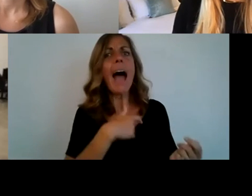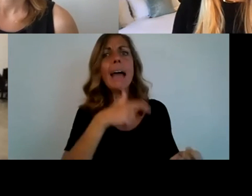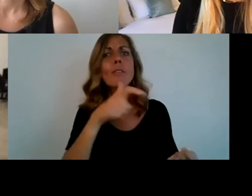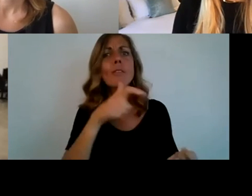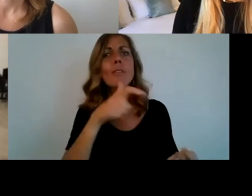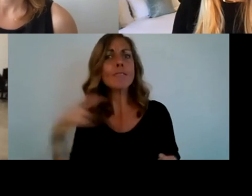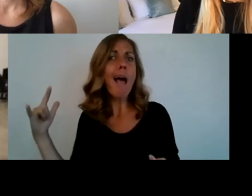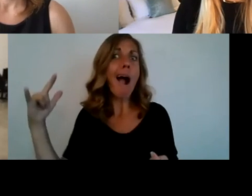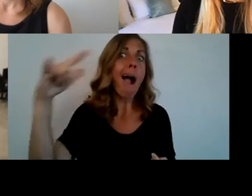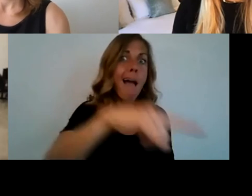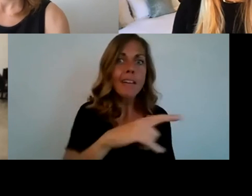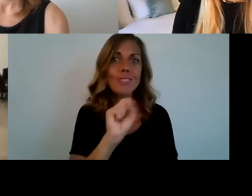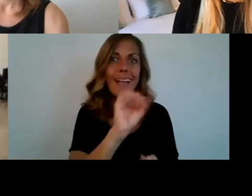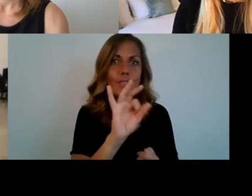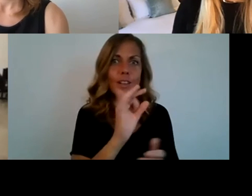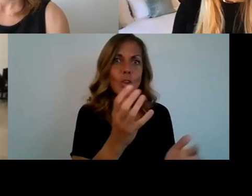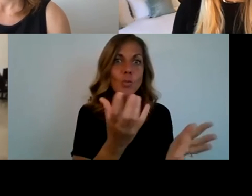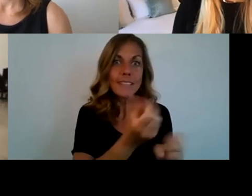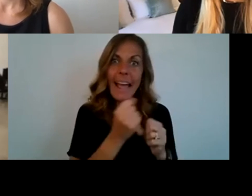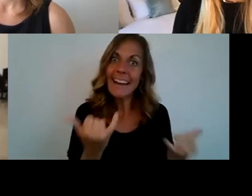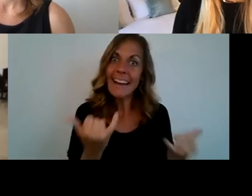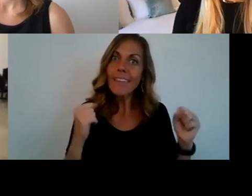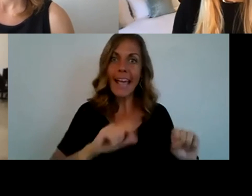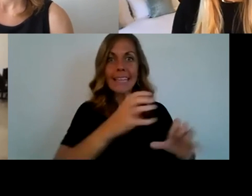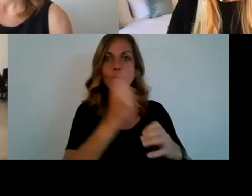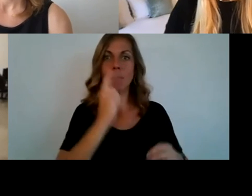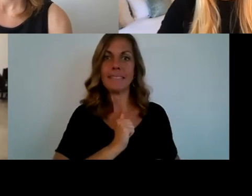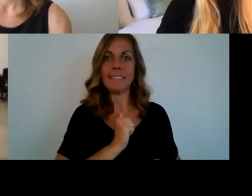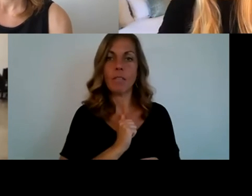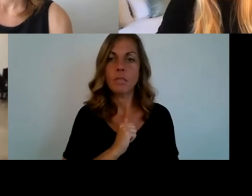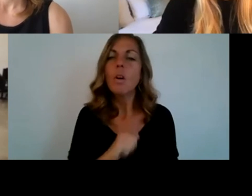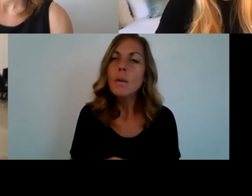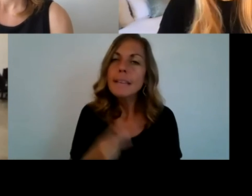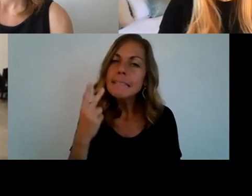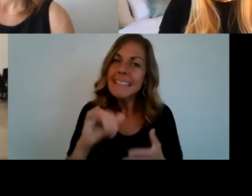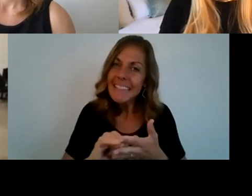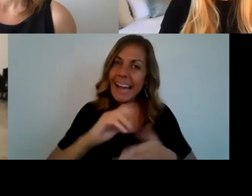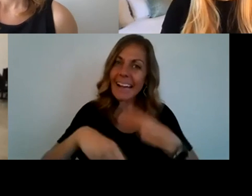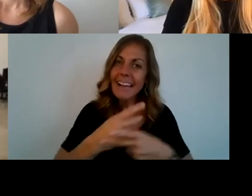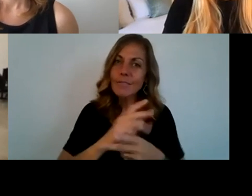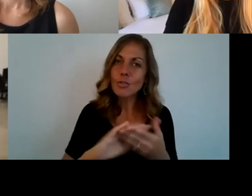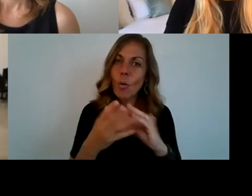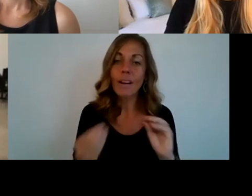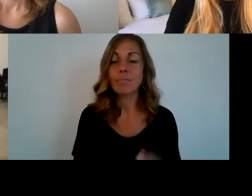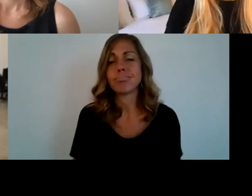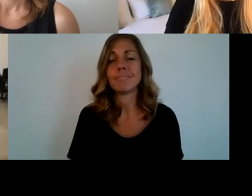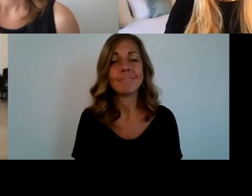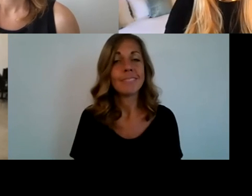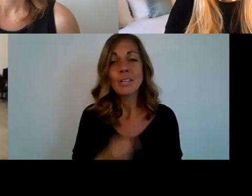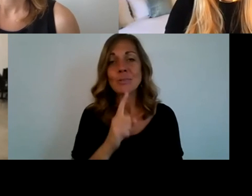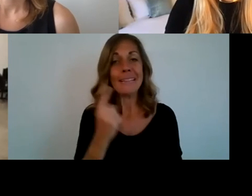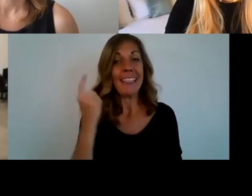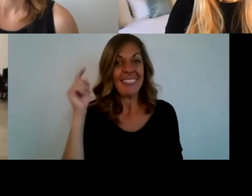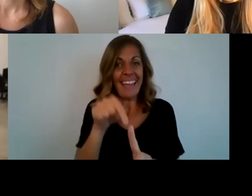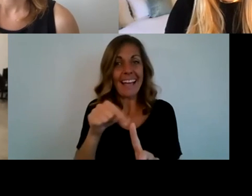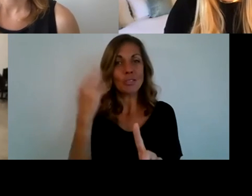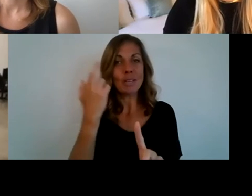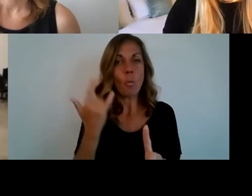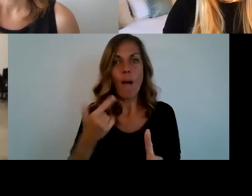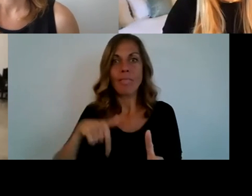And we see the stories. And it's the reason this job is so satisfying. Because these are